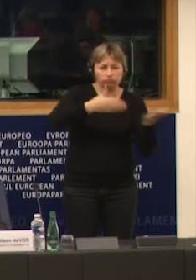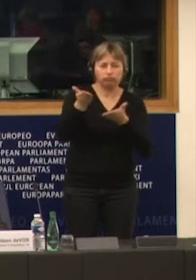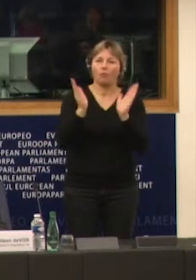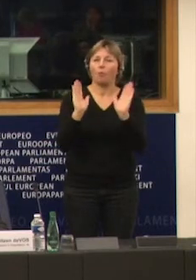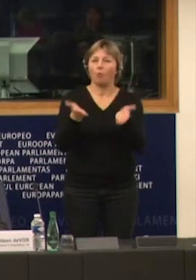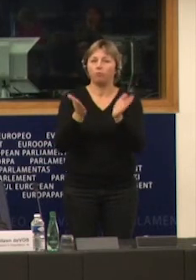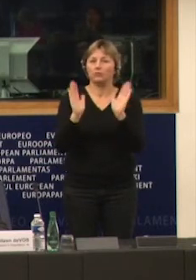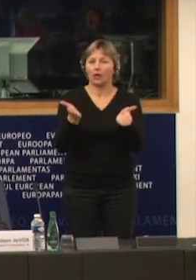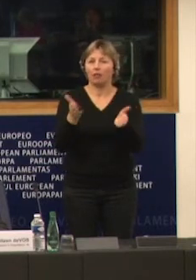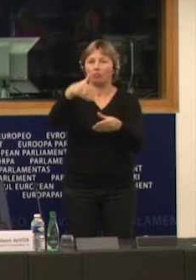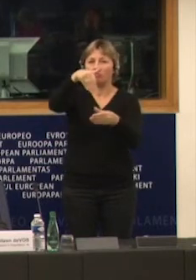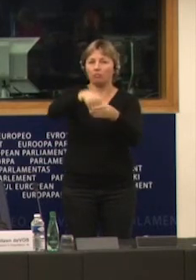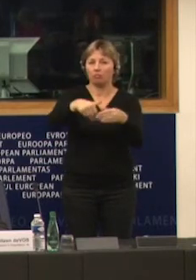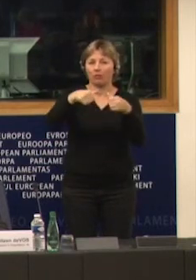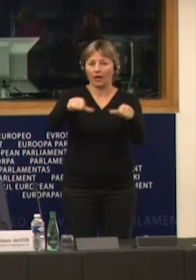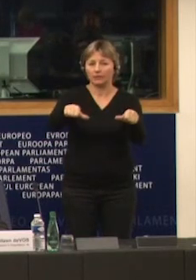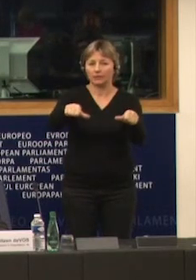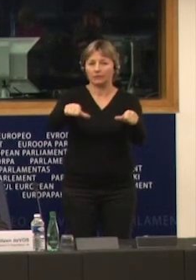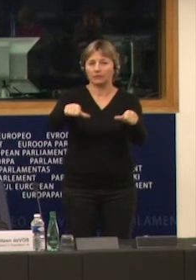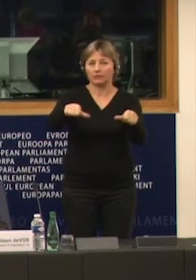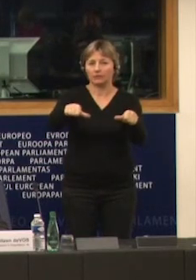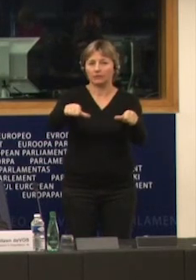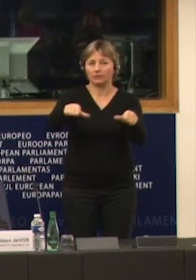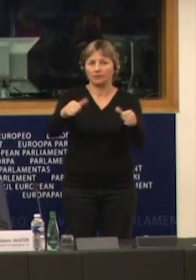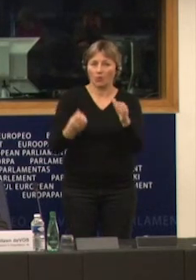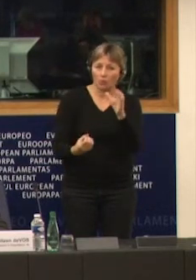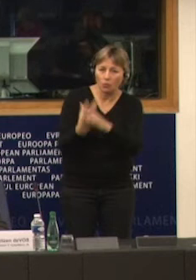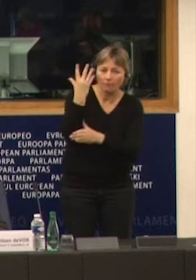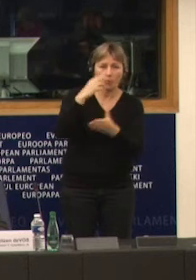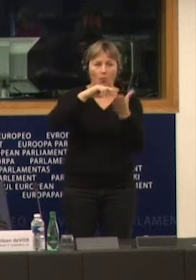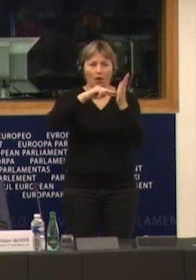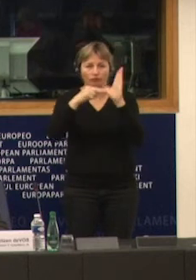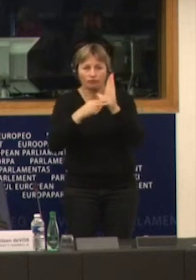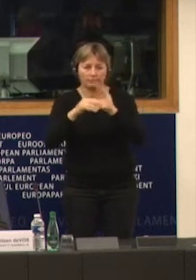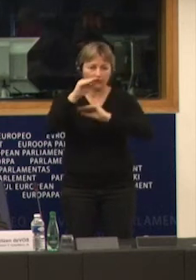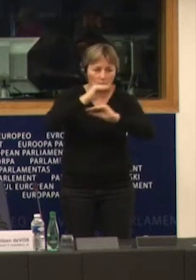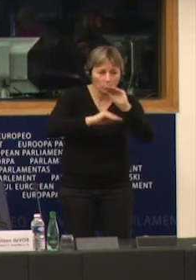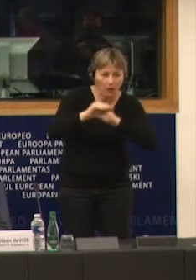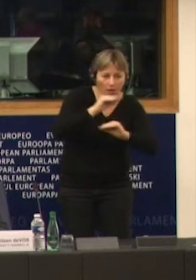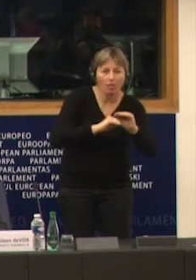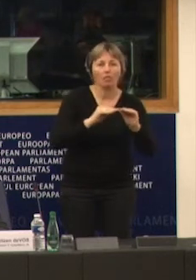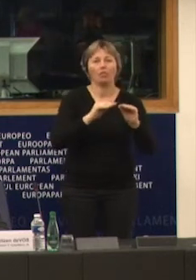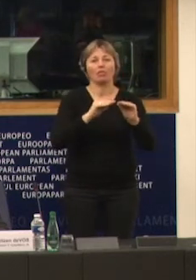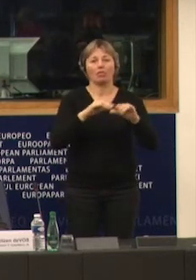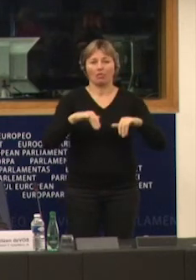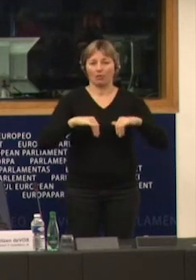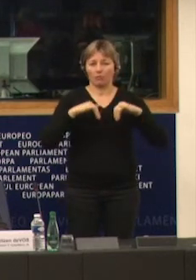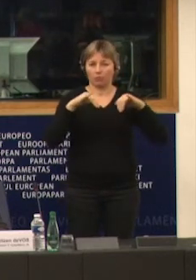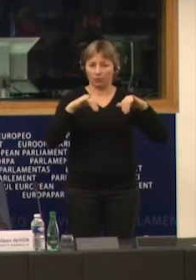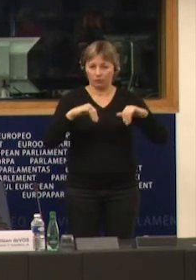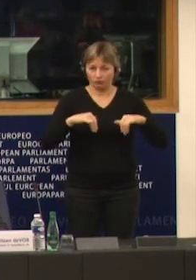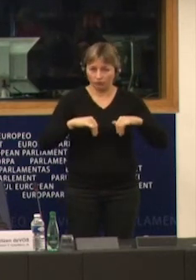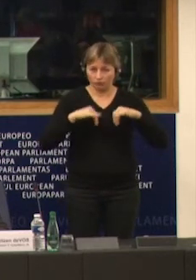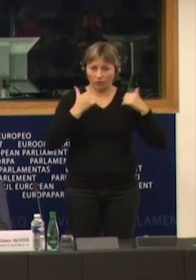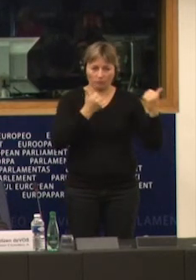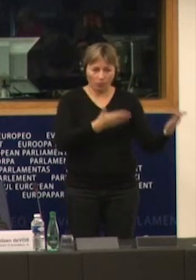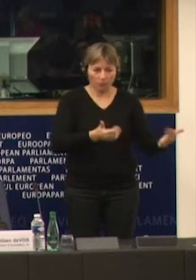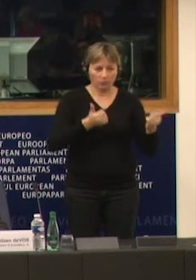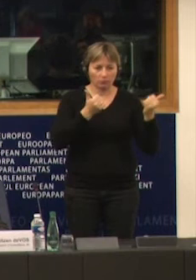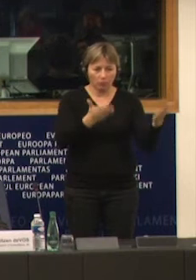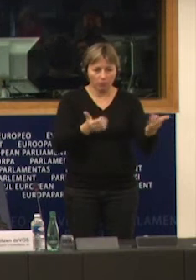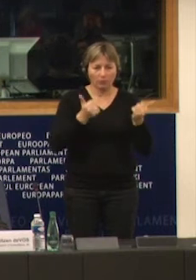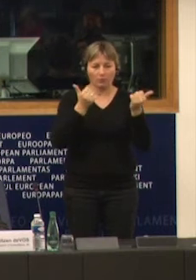And of course, there are adverse financial incentives in the benefits. That makes that young people and their parents decide,